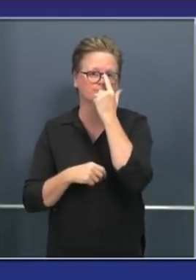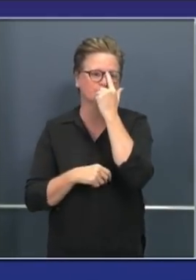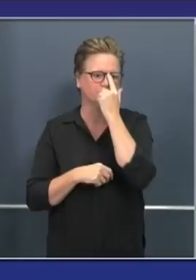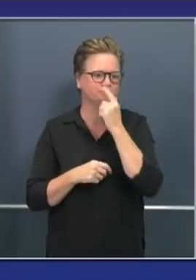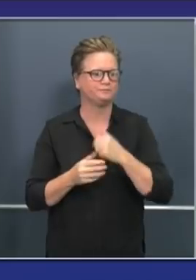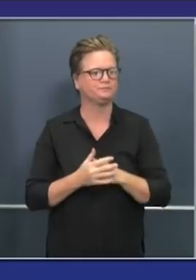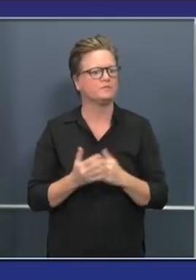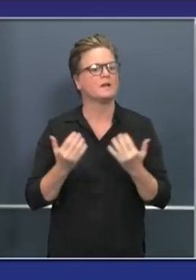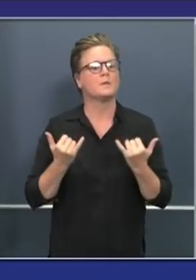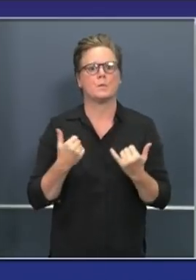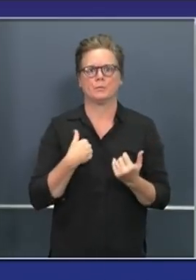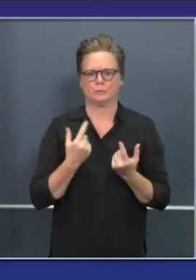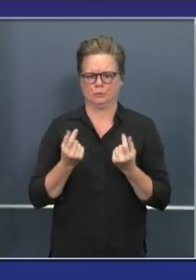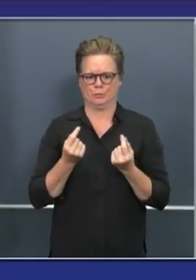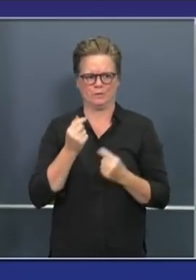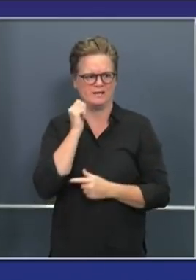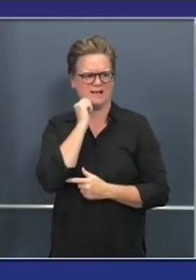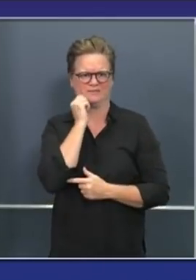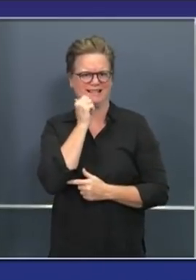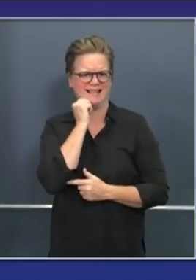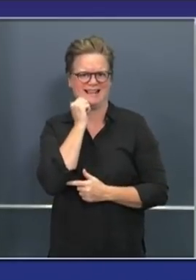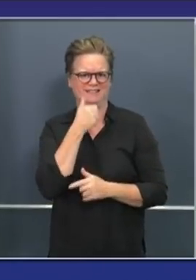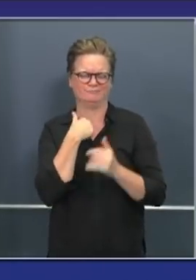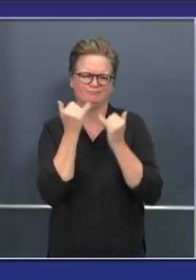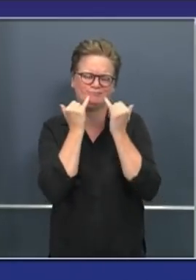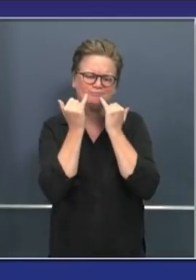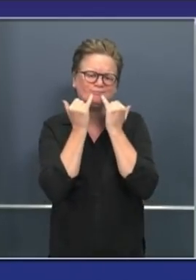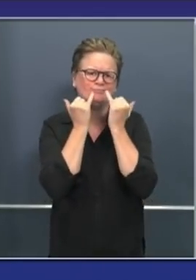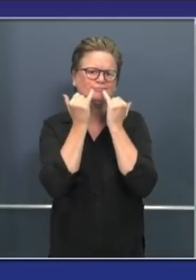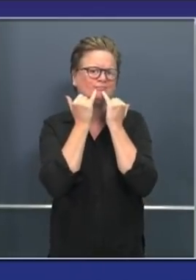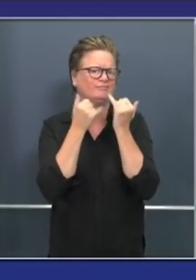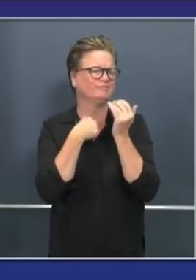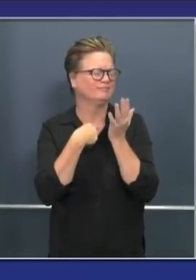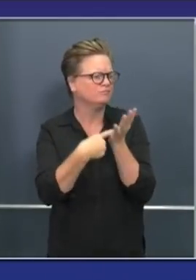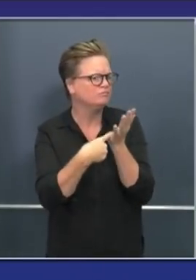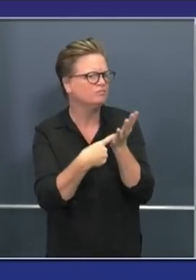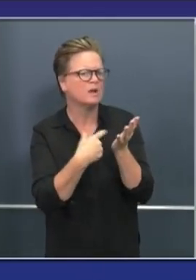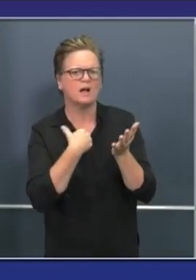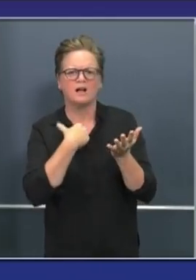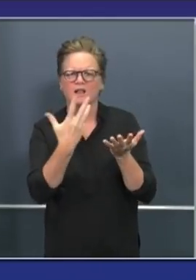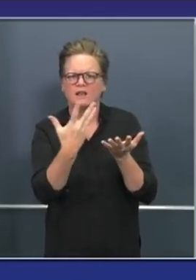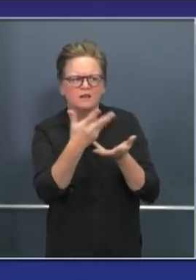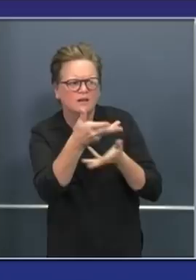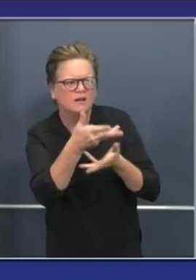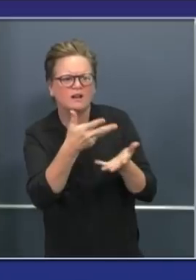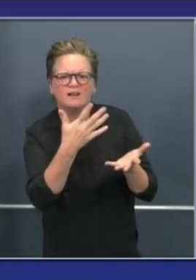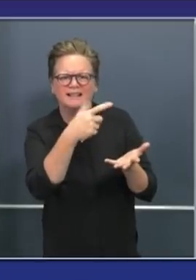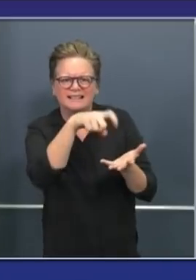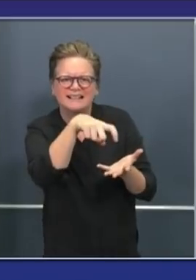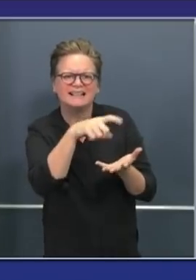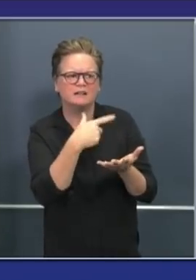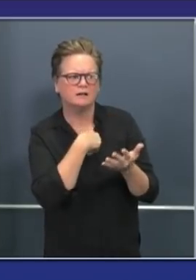AND SO EACH DAY WE USE THIS INFORMATION THROUGH FREQUENT CALLS AND MEETINGS AND CONVERSATIONS ABOUT RESOURCE